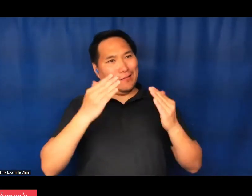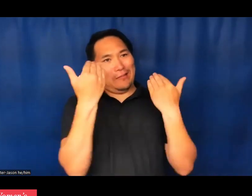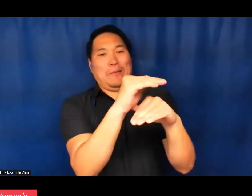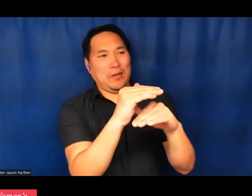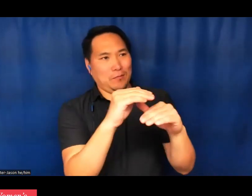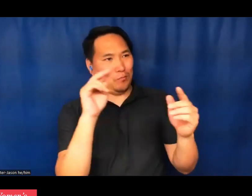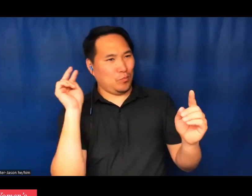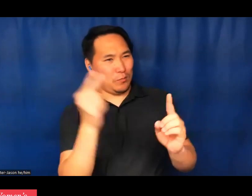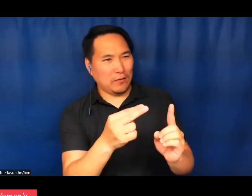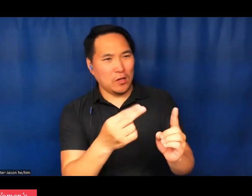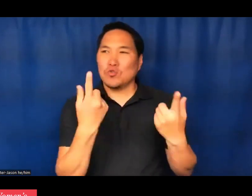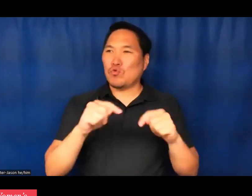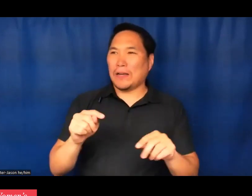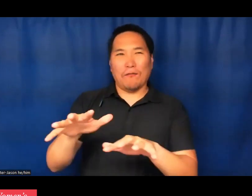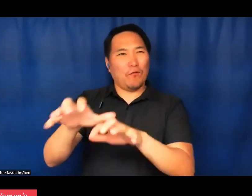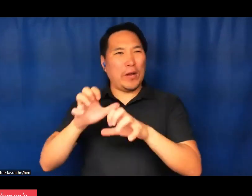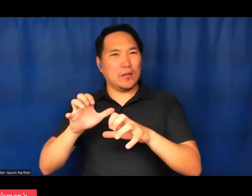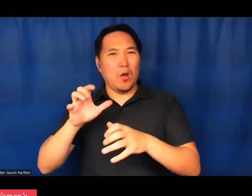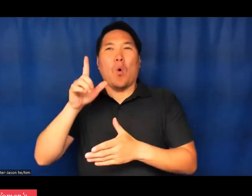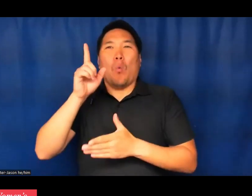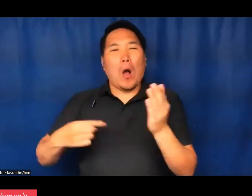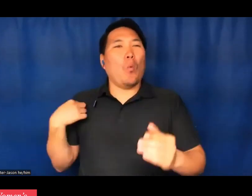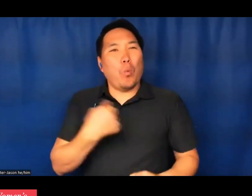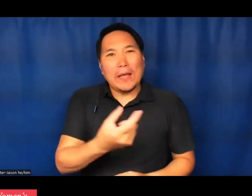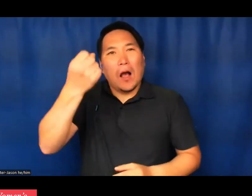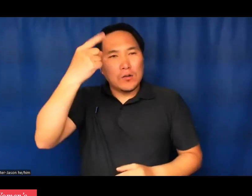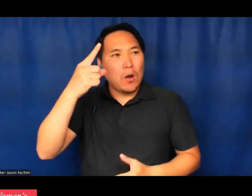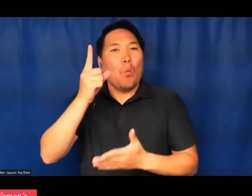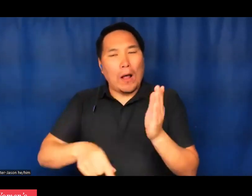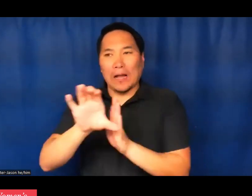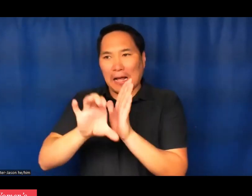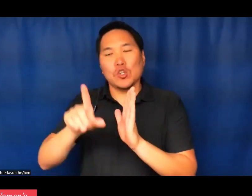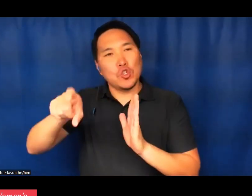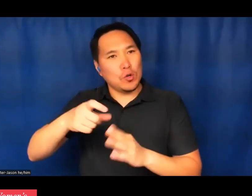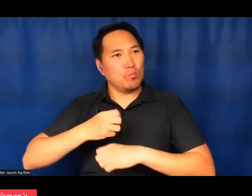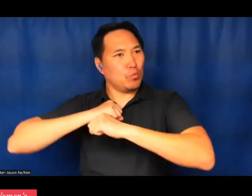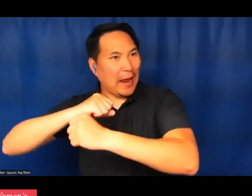to freeze our understanding of what the Constitution protects at a certain moment of time.